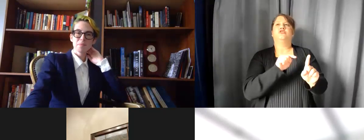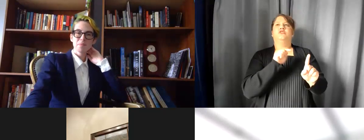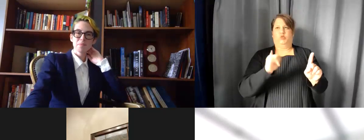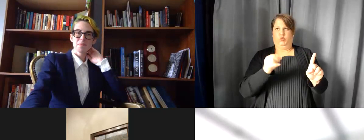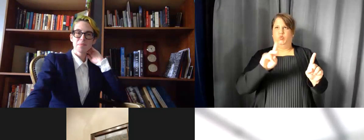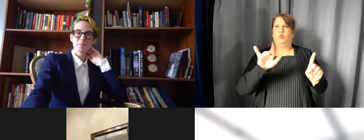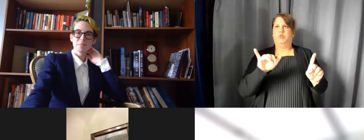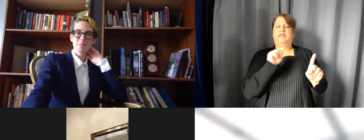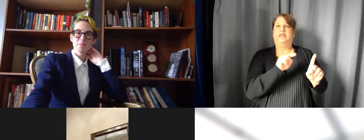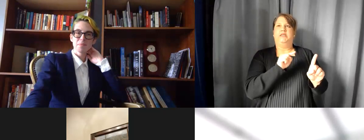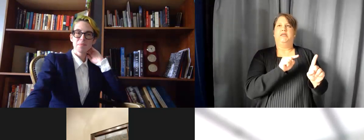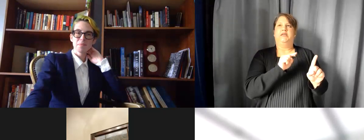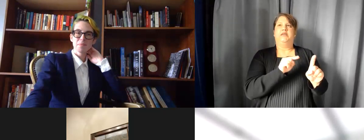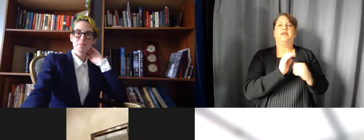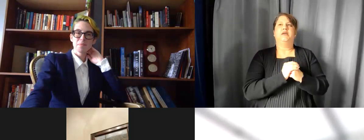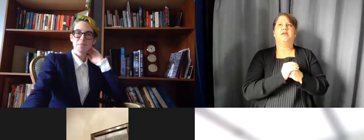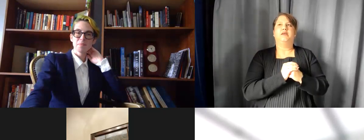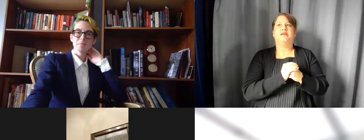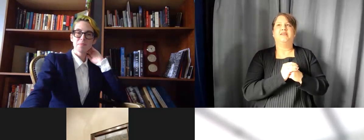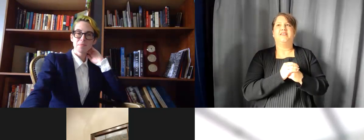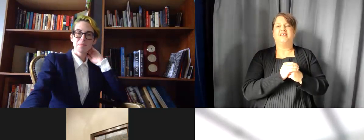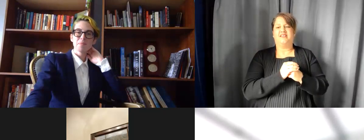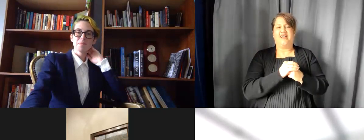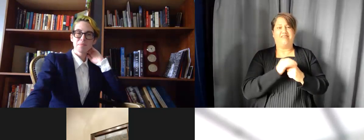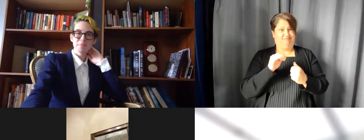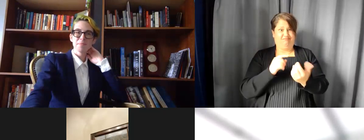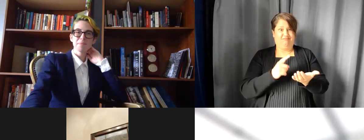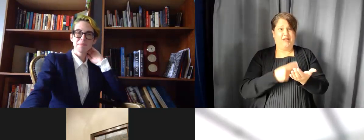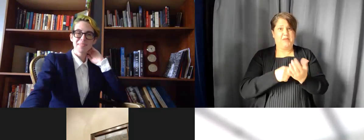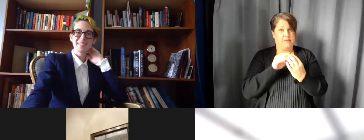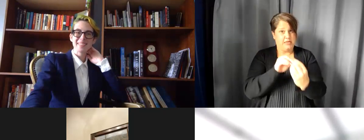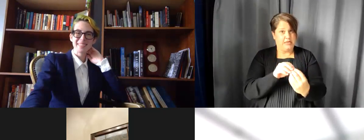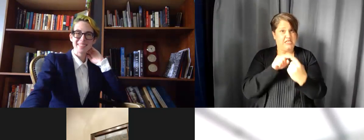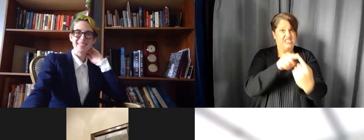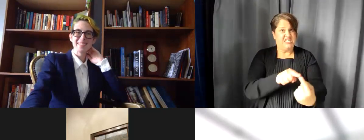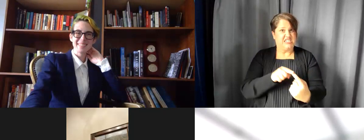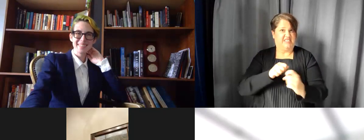Jordan Radford: no Jordan Radford: like harass California to get him to